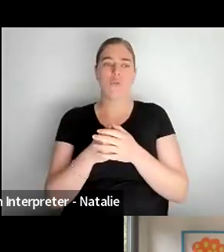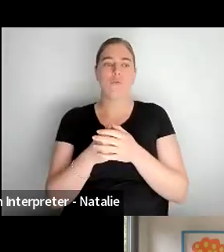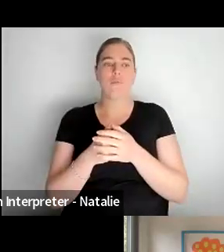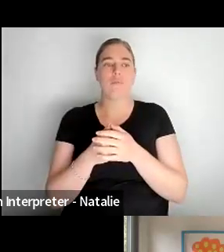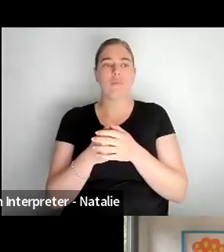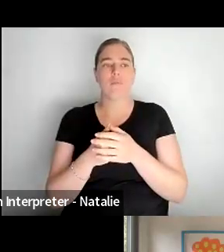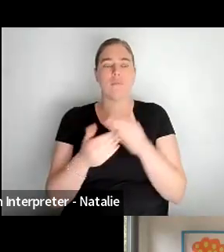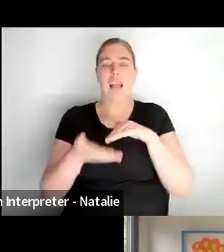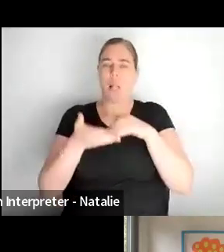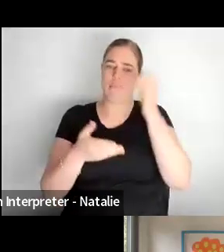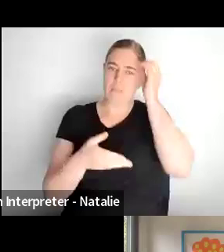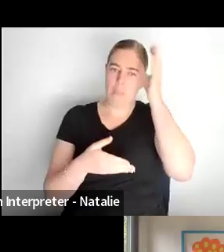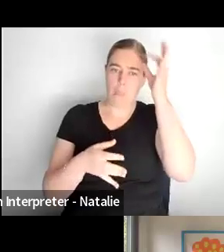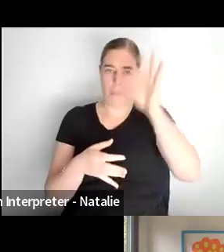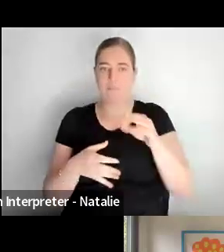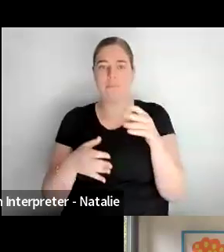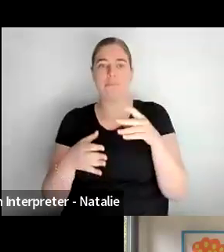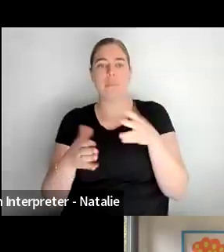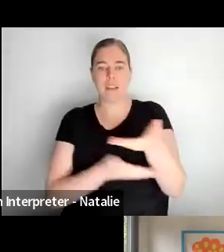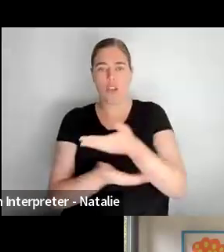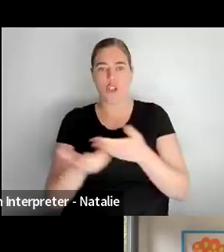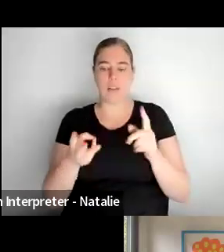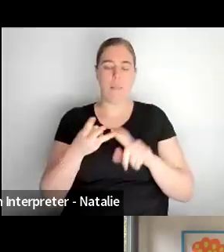There will be an assessment office so that you will work with and there is an artist officer,